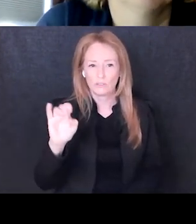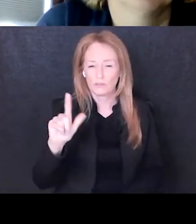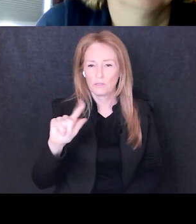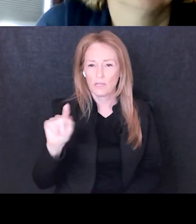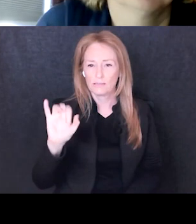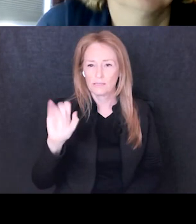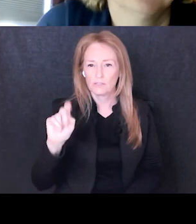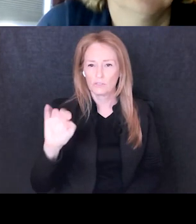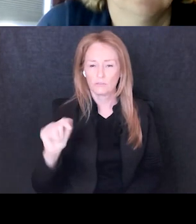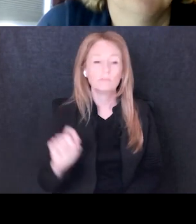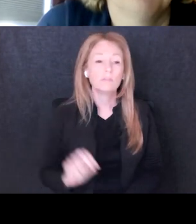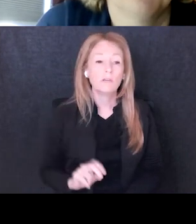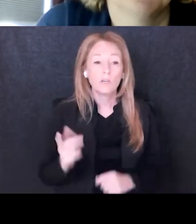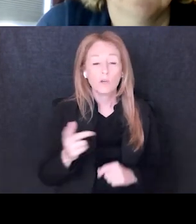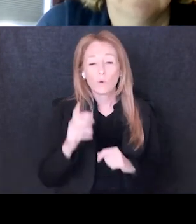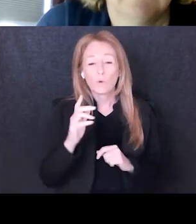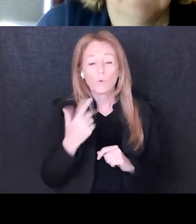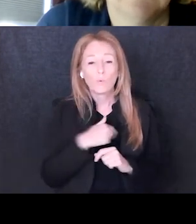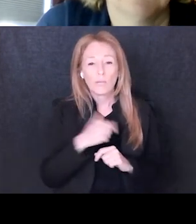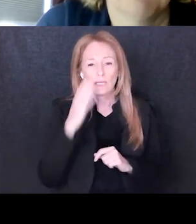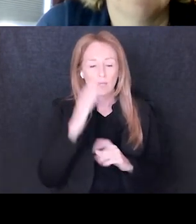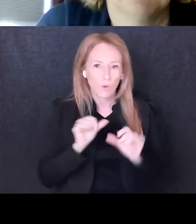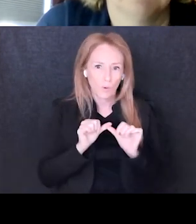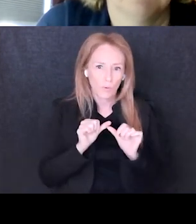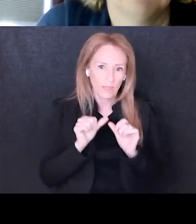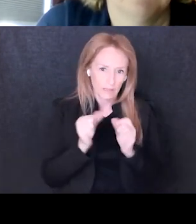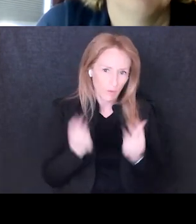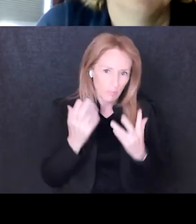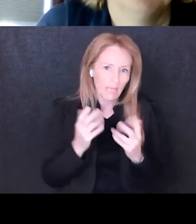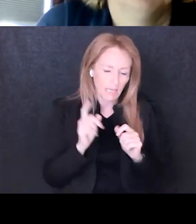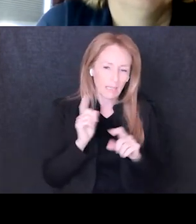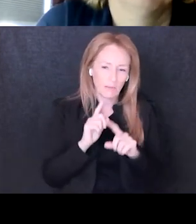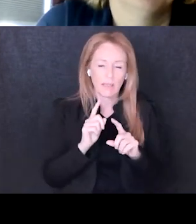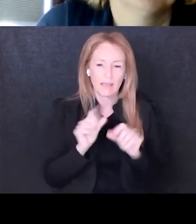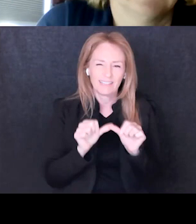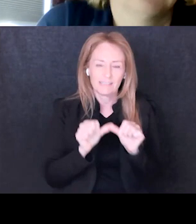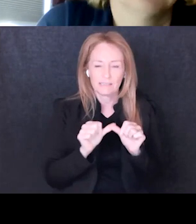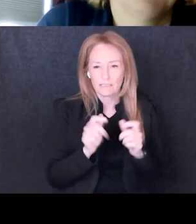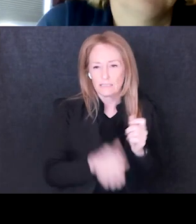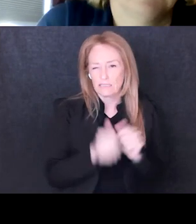THERE IS THE CONSISTENCY PORTION. I THINK ADRIENNE MENTIONED THE REGIONAL STANDARDS.